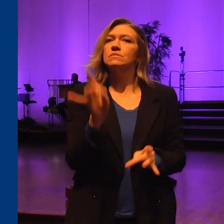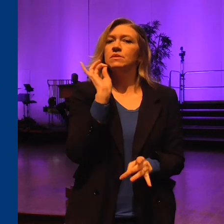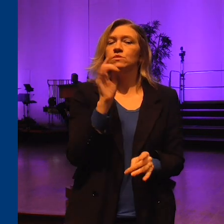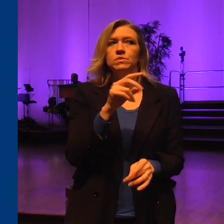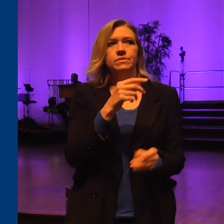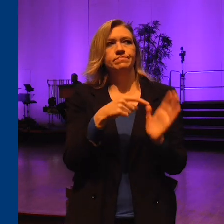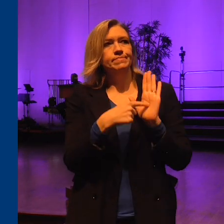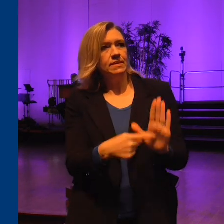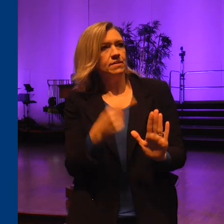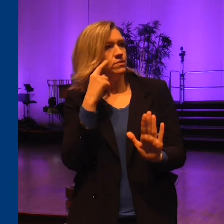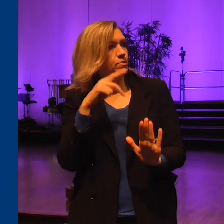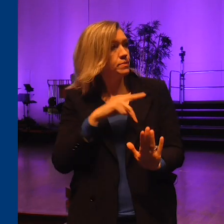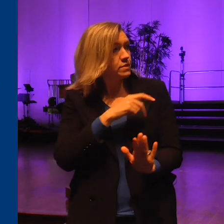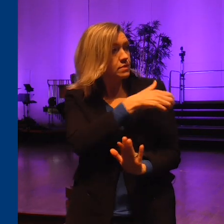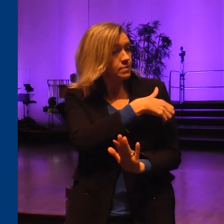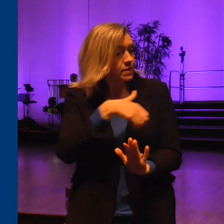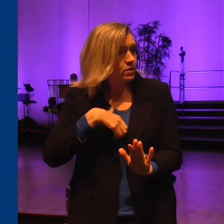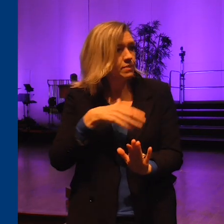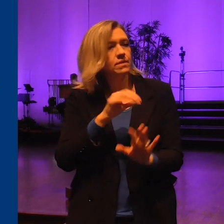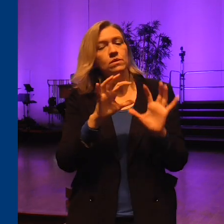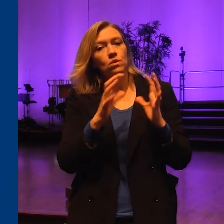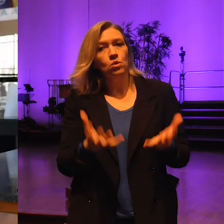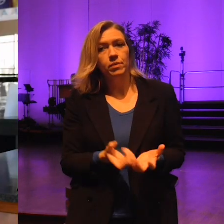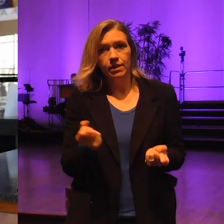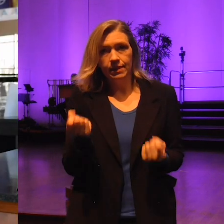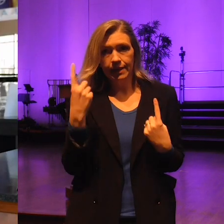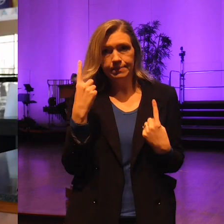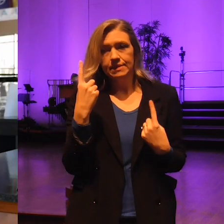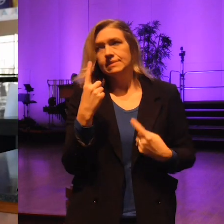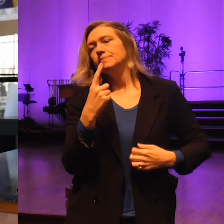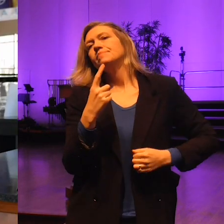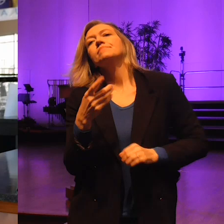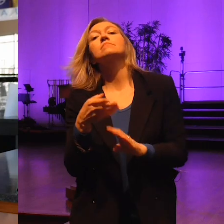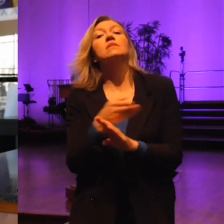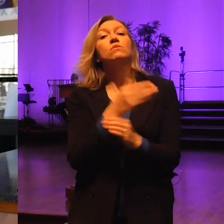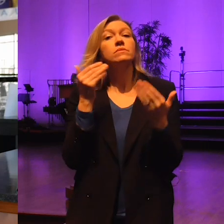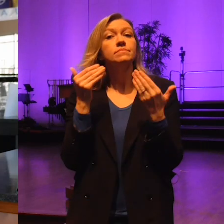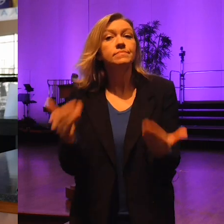for personal empowerment and Global Enlightenment before we get started today we want to give you